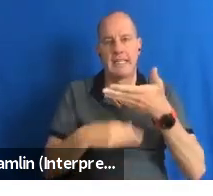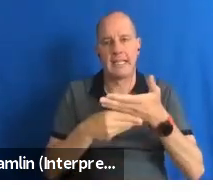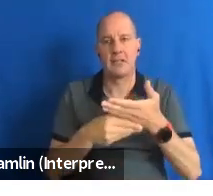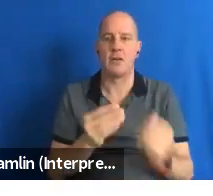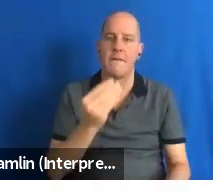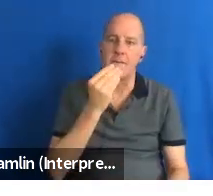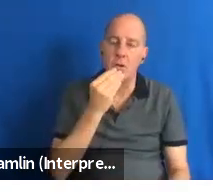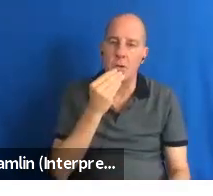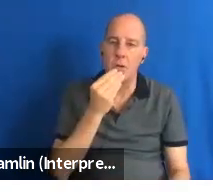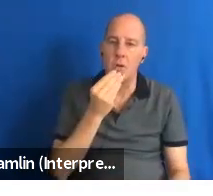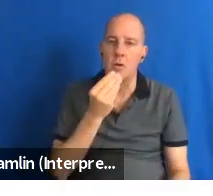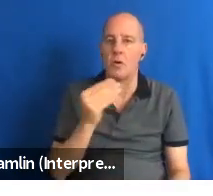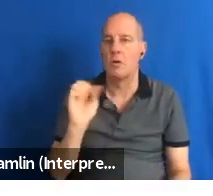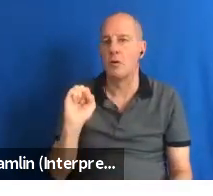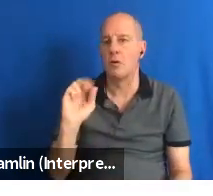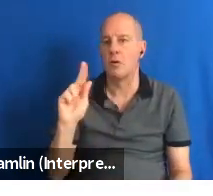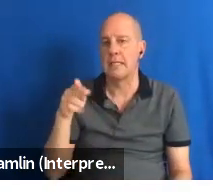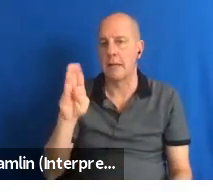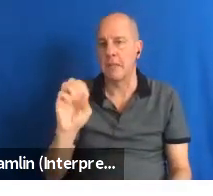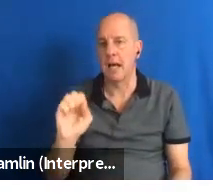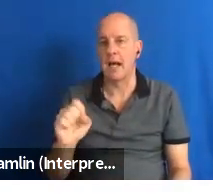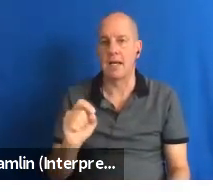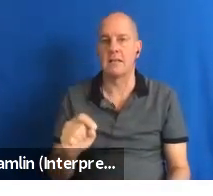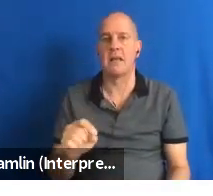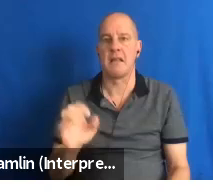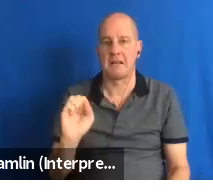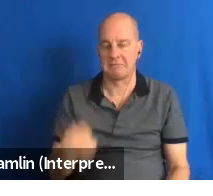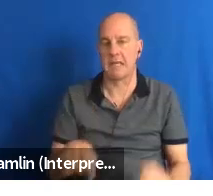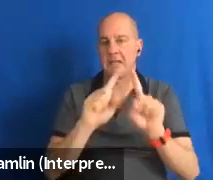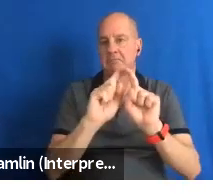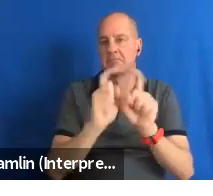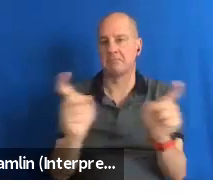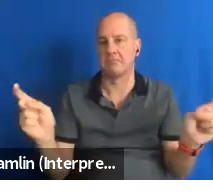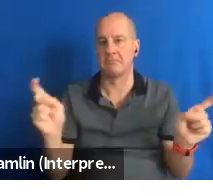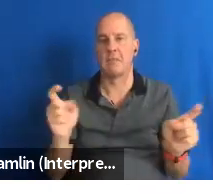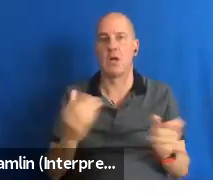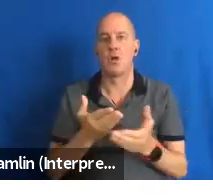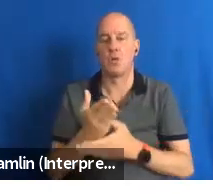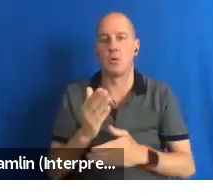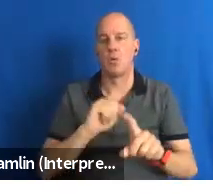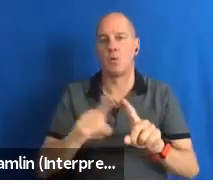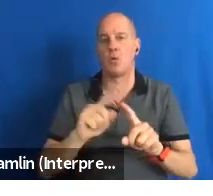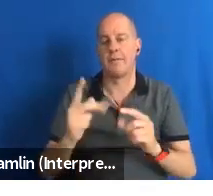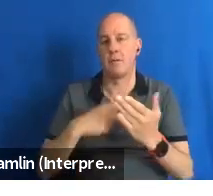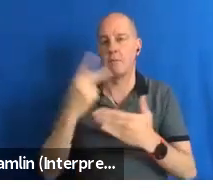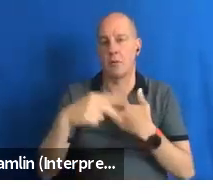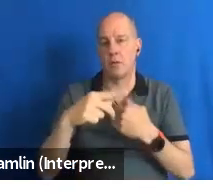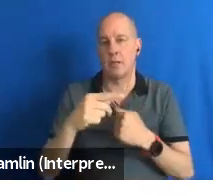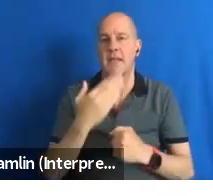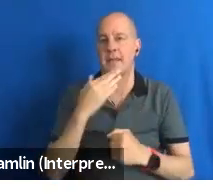supplies and so forth being distributed through the use of that funding to help cover some of the